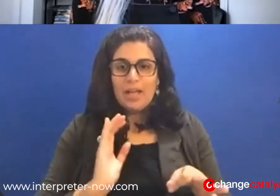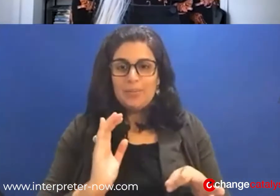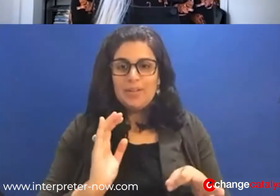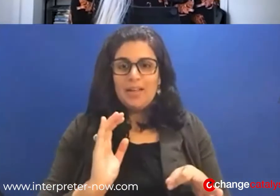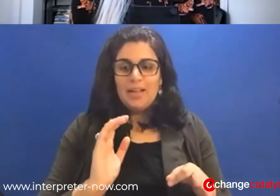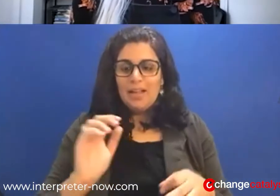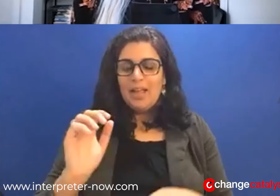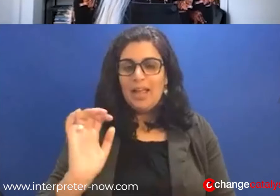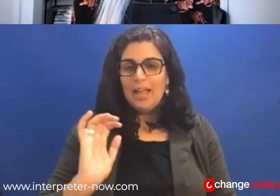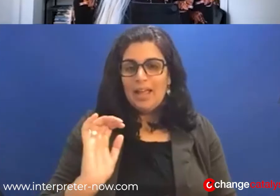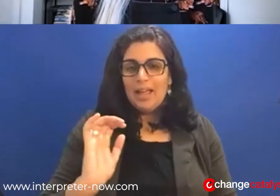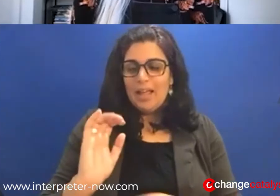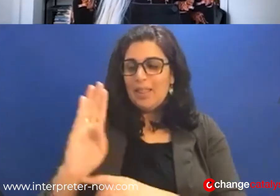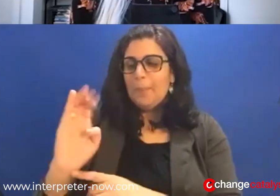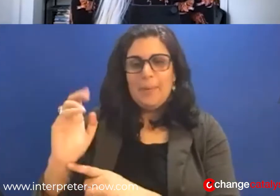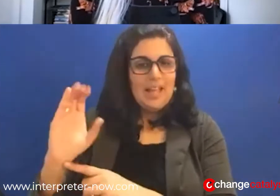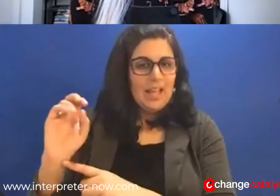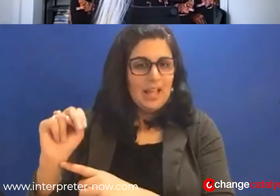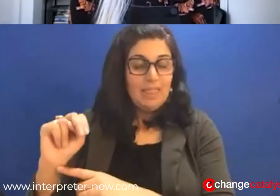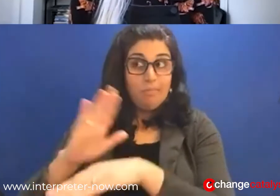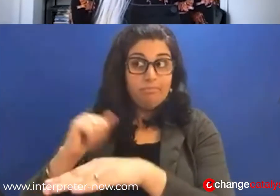I love that because it is bi-directional. It isn't a hierarchy.